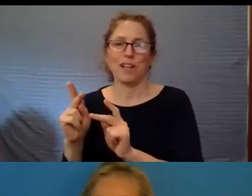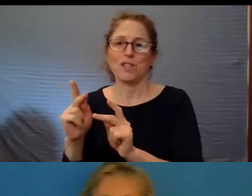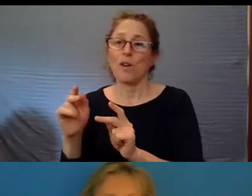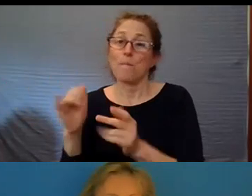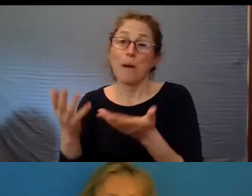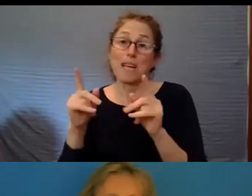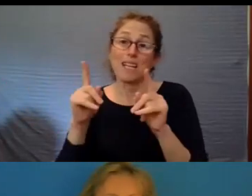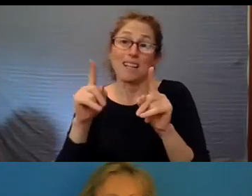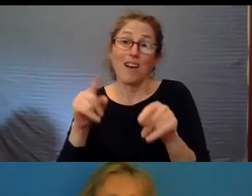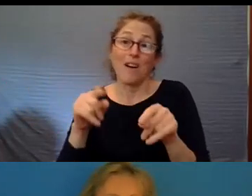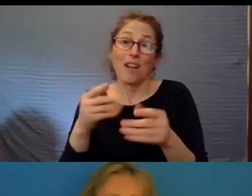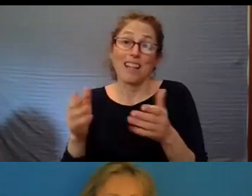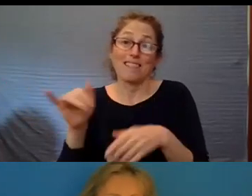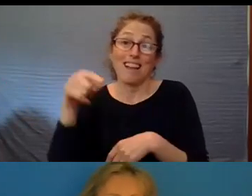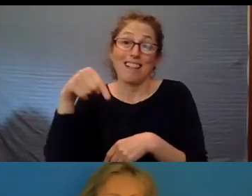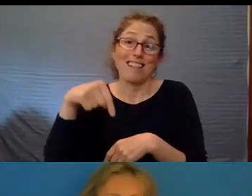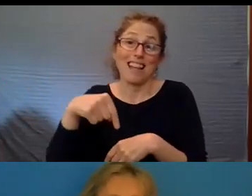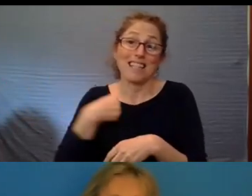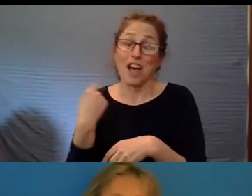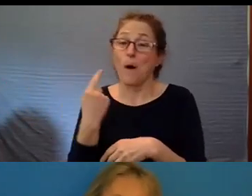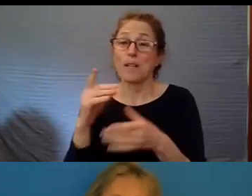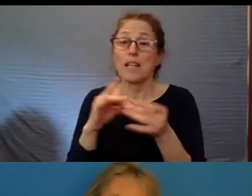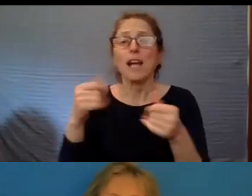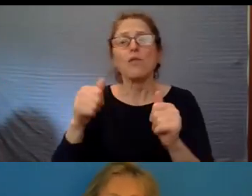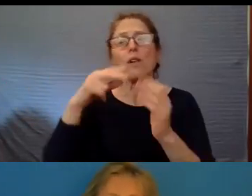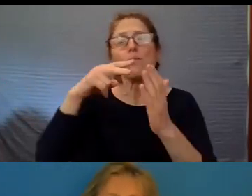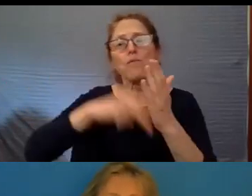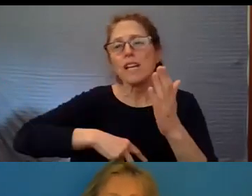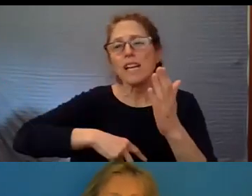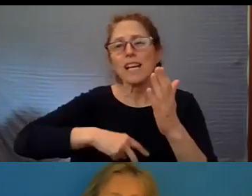like this, I always say try to read as much person-first writing.